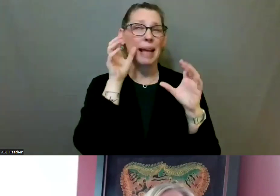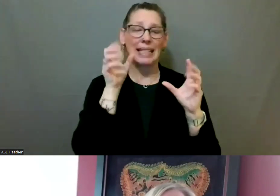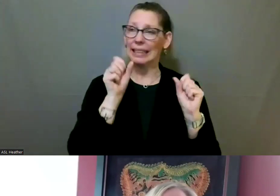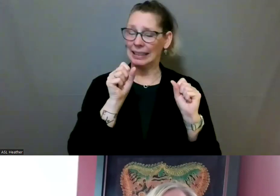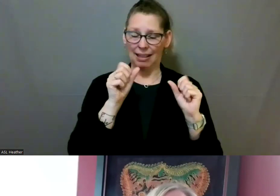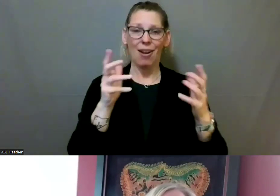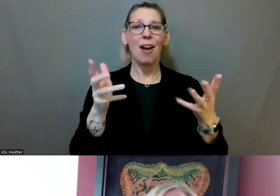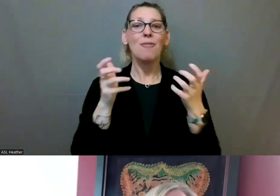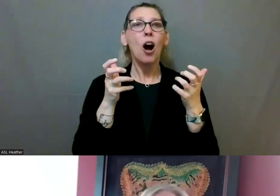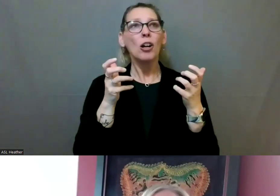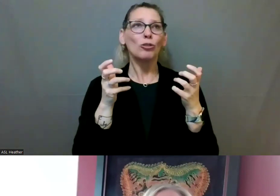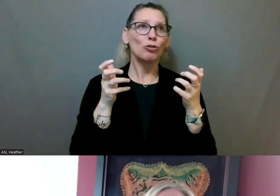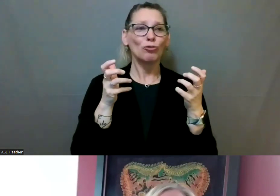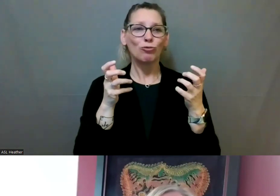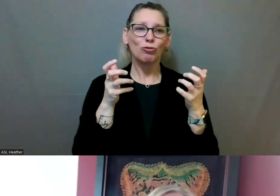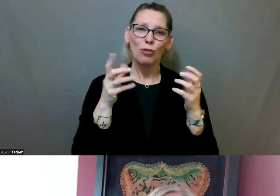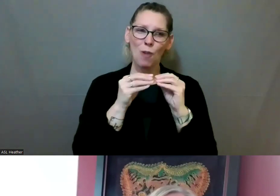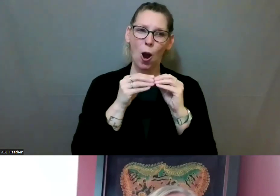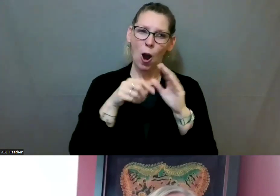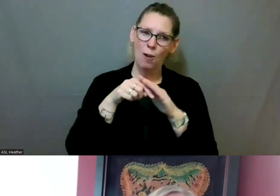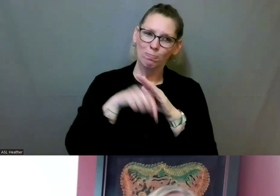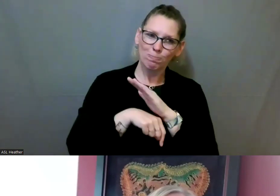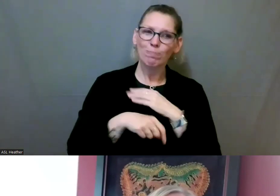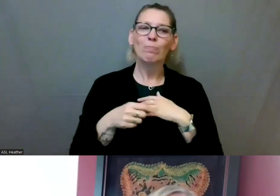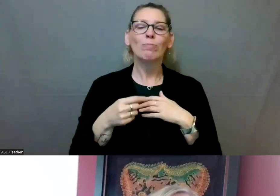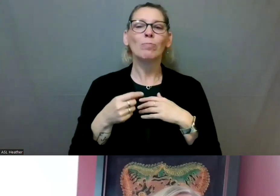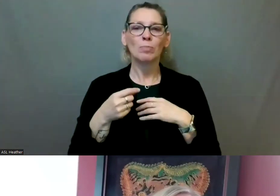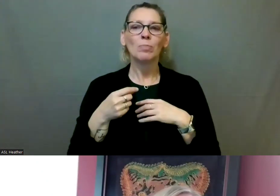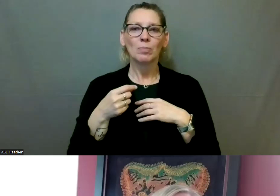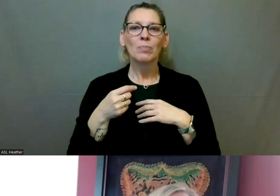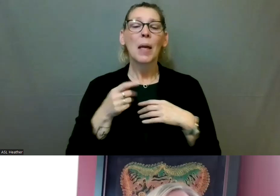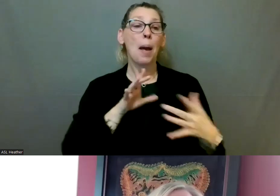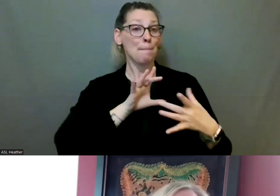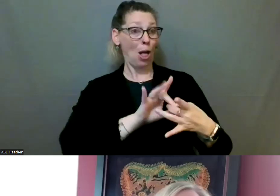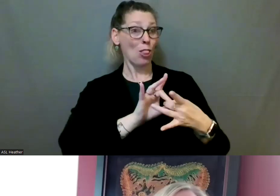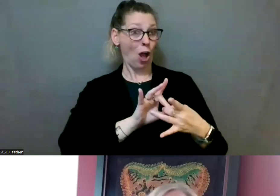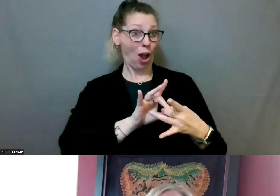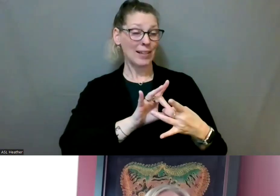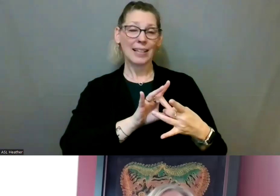want to drill deeper into a couple of them. Belonging is first and foremost and just a